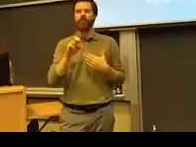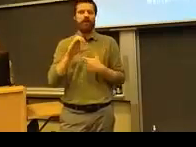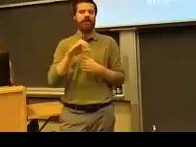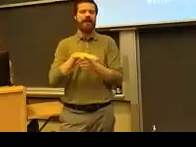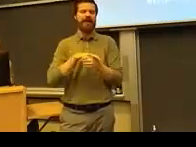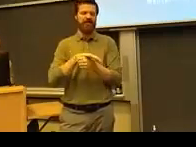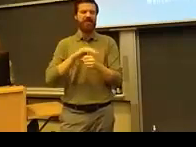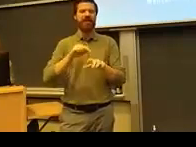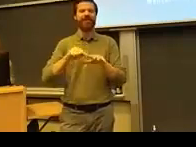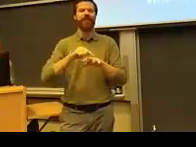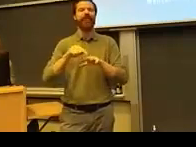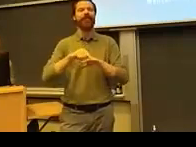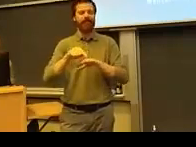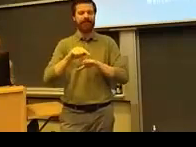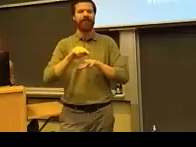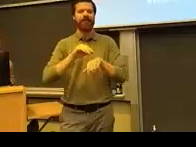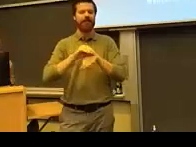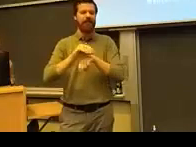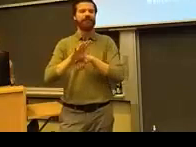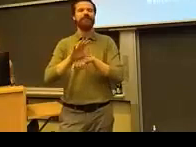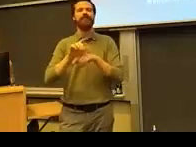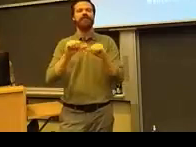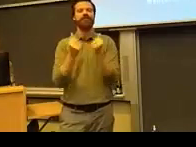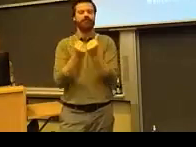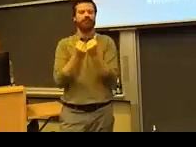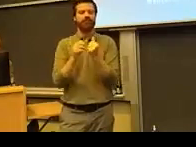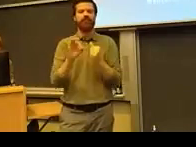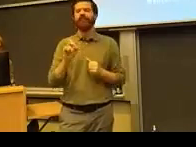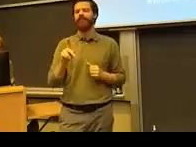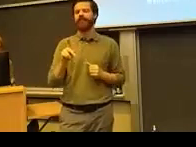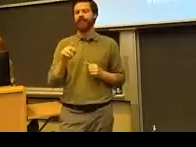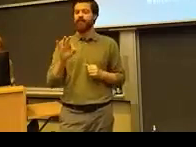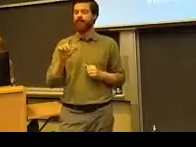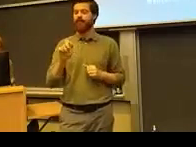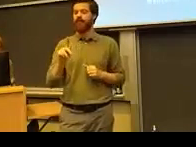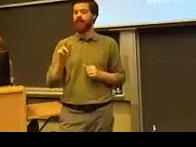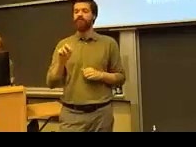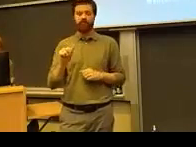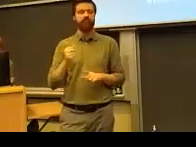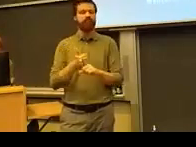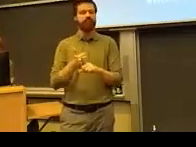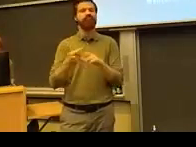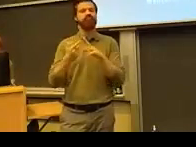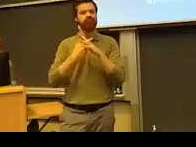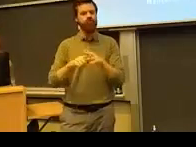the fingerlakes counseling and Recovery Agency or flra and she um started her training to become a